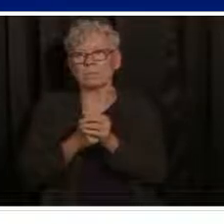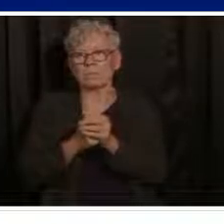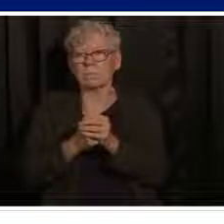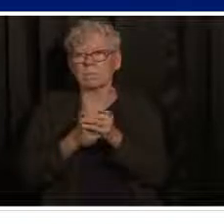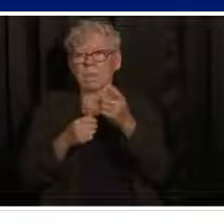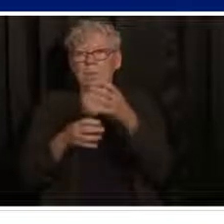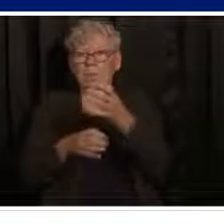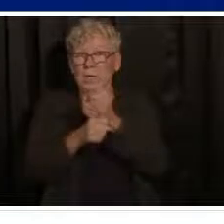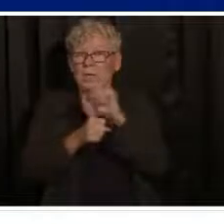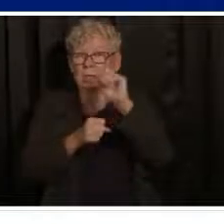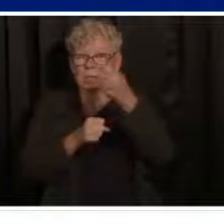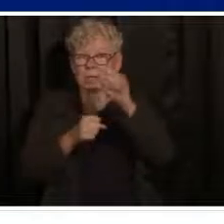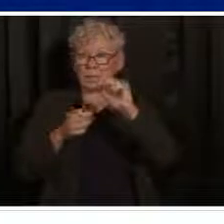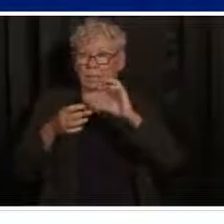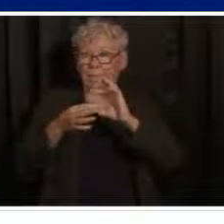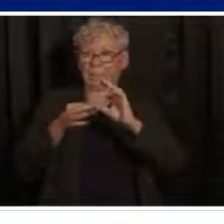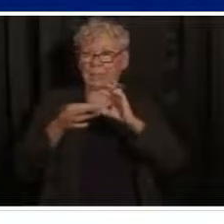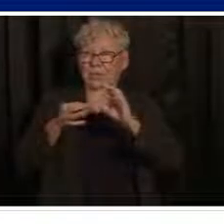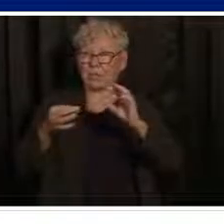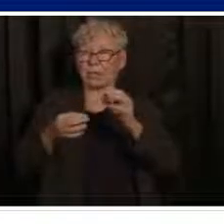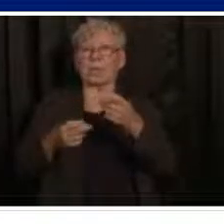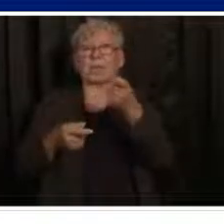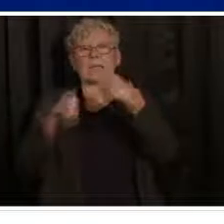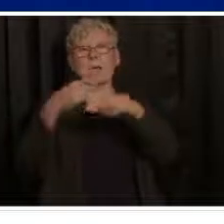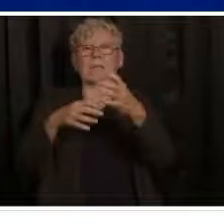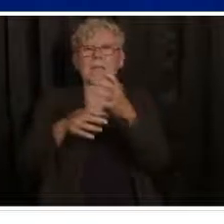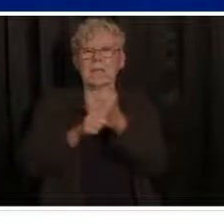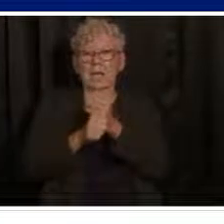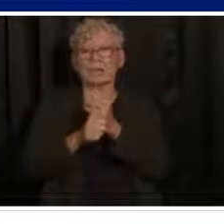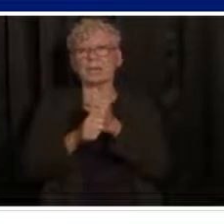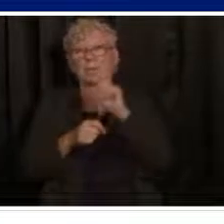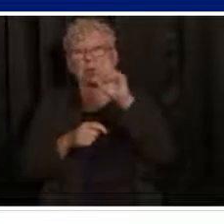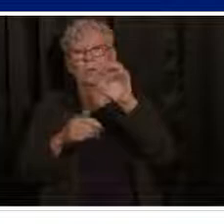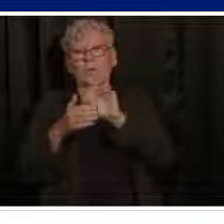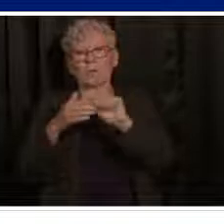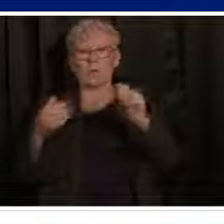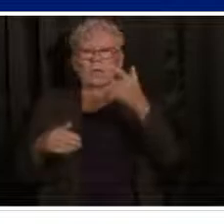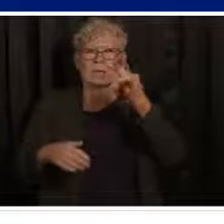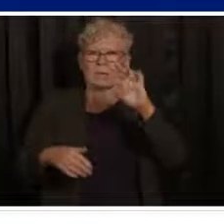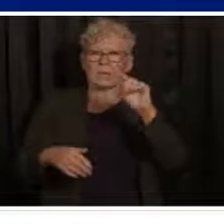a $100 Walmart gift certificate, You know, bring your bring your kids over twelve. Uh we've been